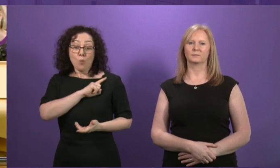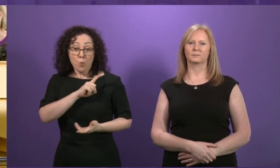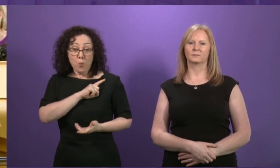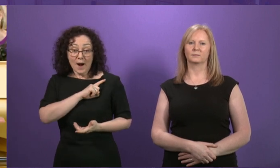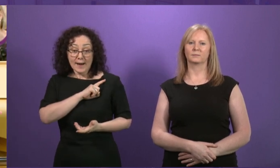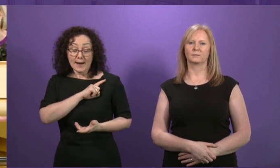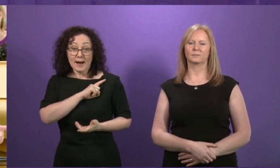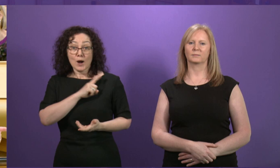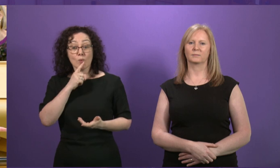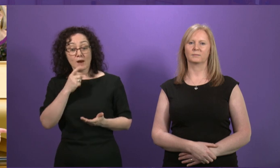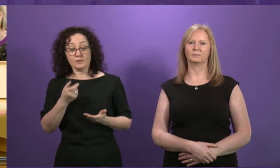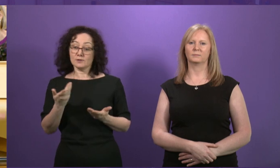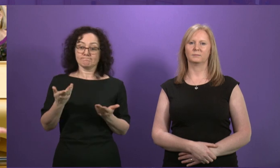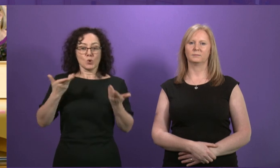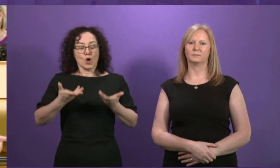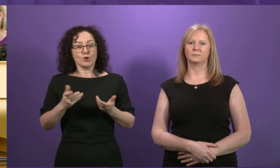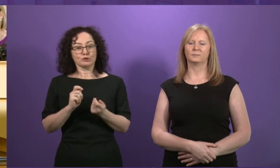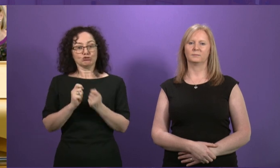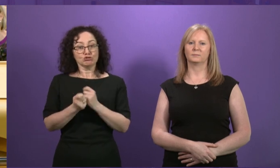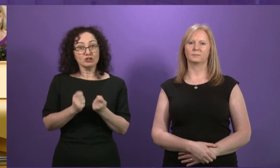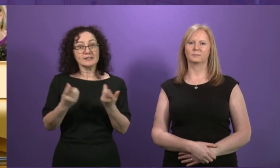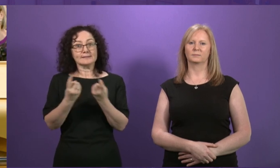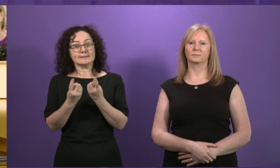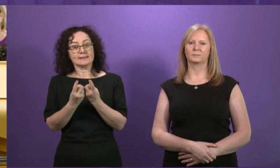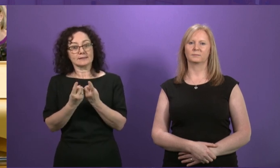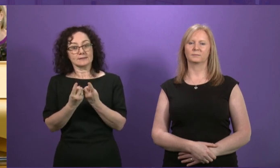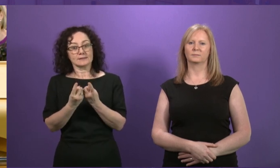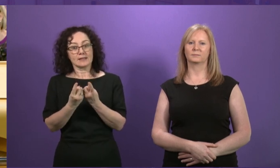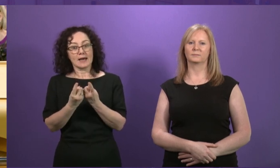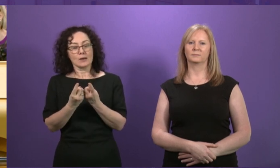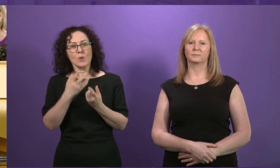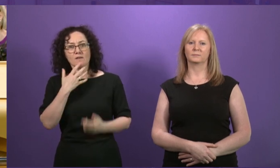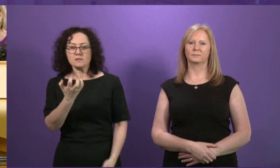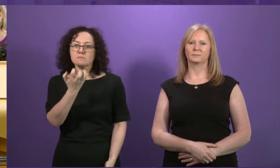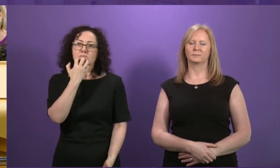that we have to put up with a Tory Government that we did not vote for. It is because Scotland